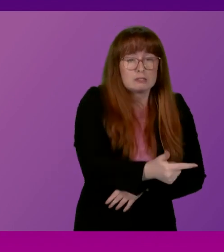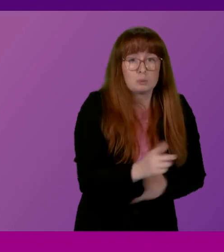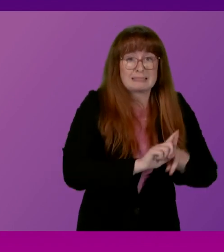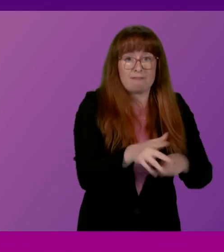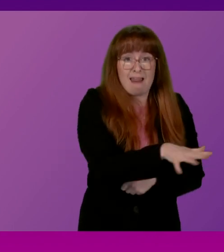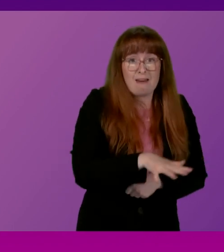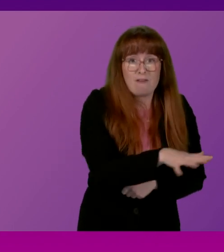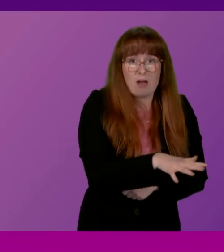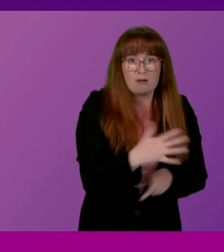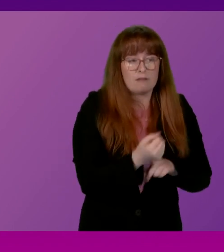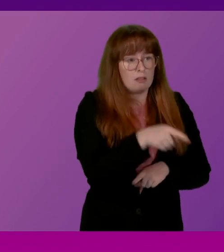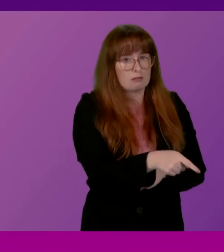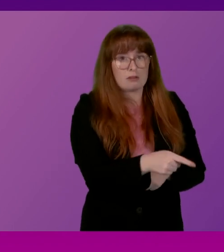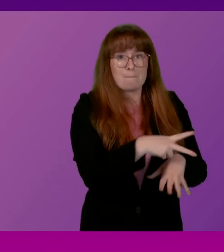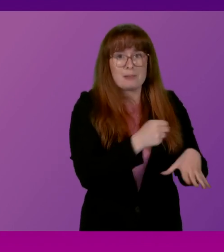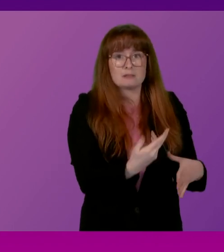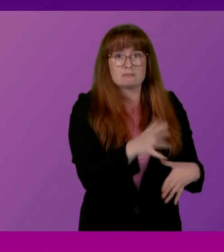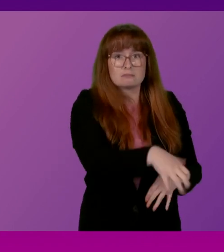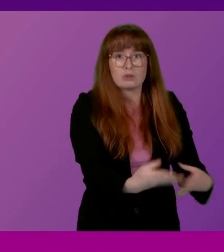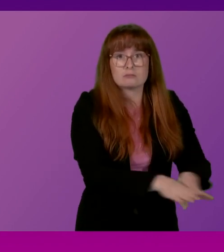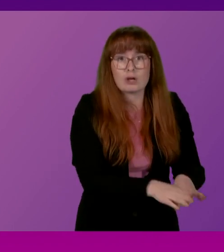only to find that the station there was also closed.